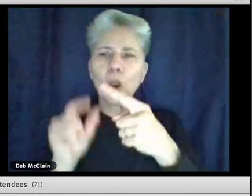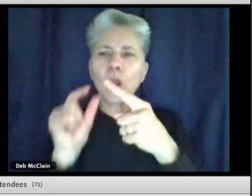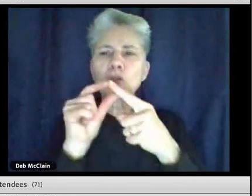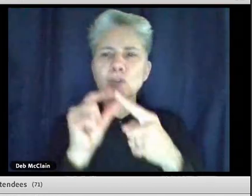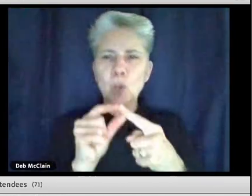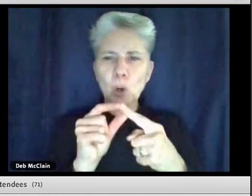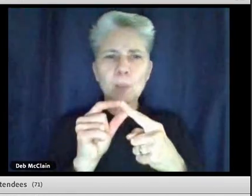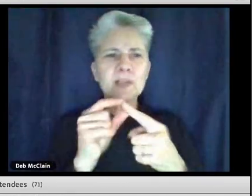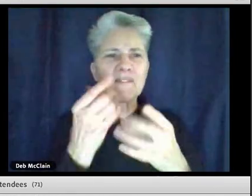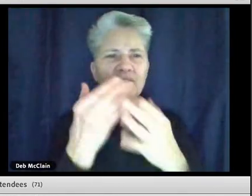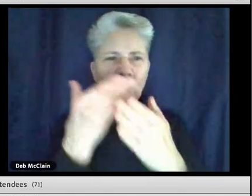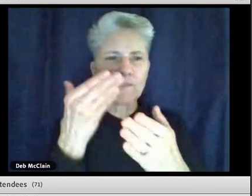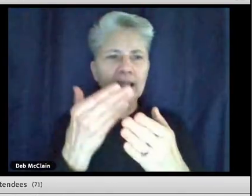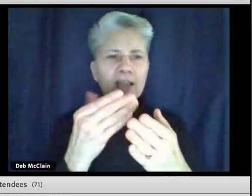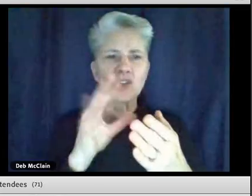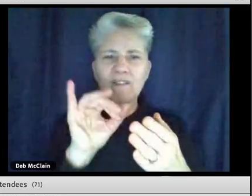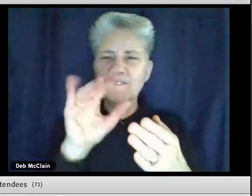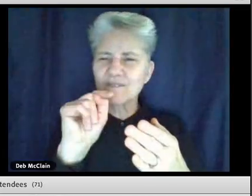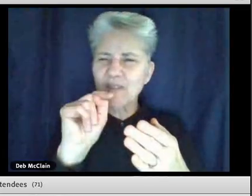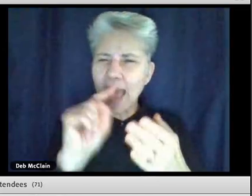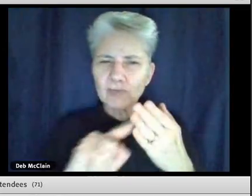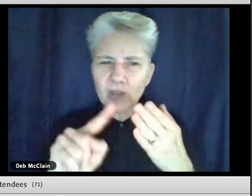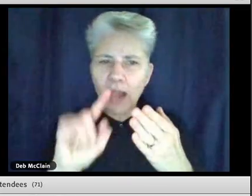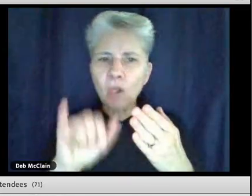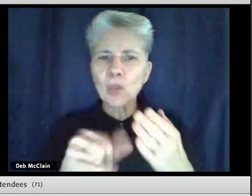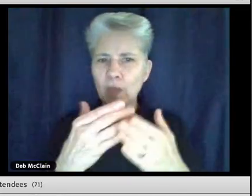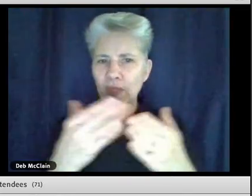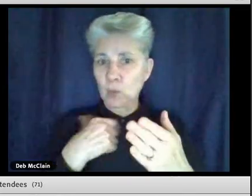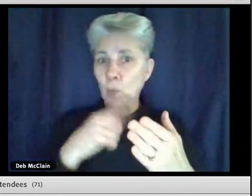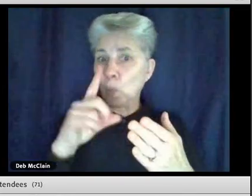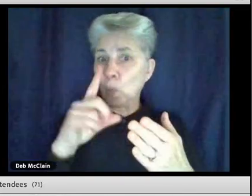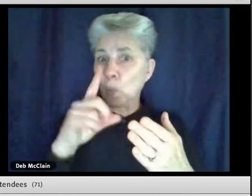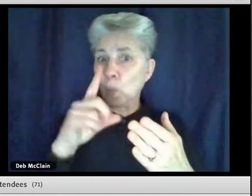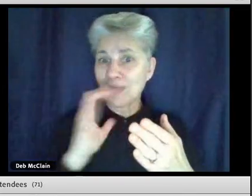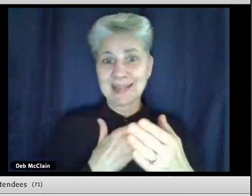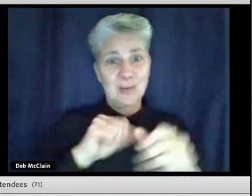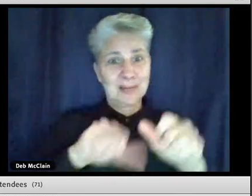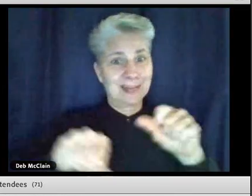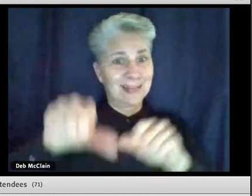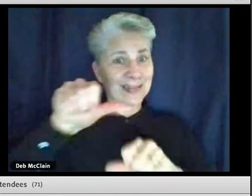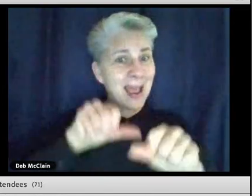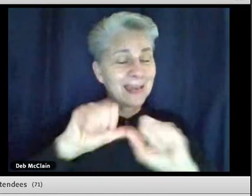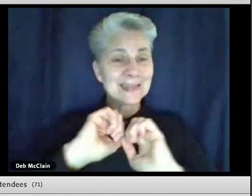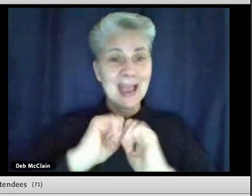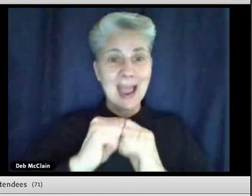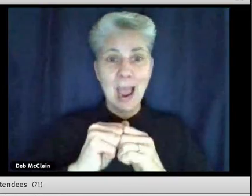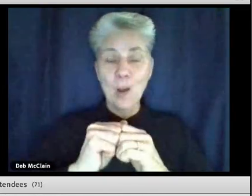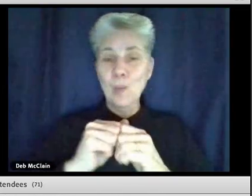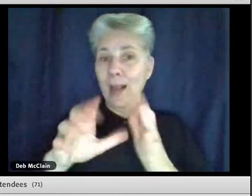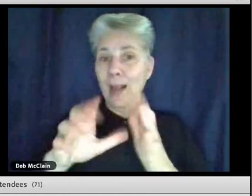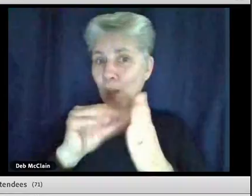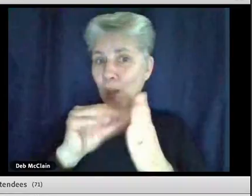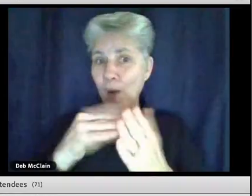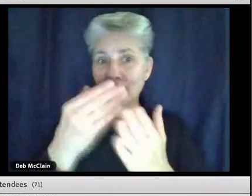and so I just want to go through quickly couple of terms: verification and fact-checking. Those are things that we do.